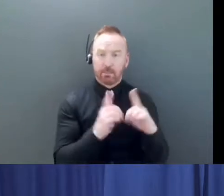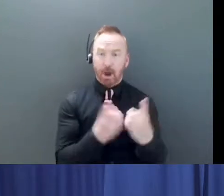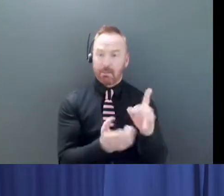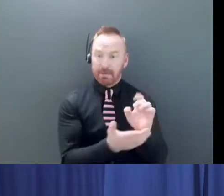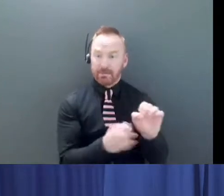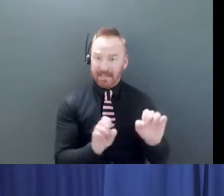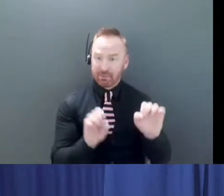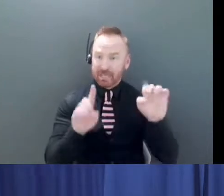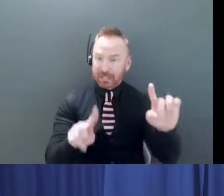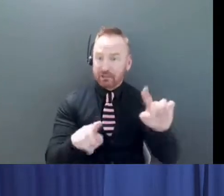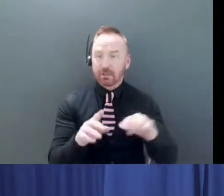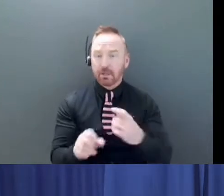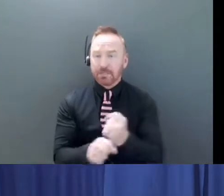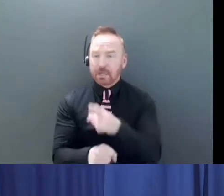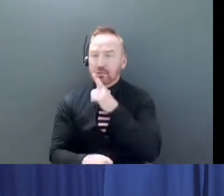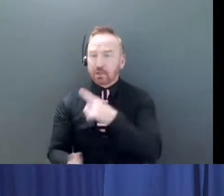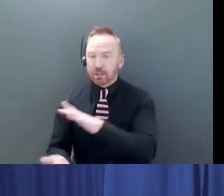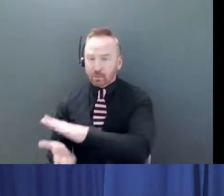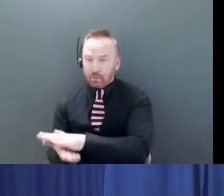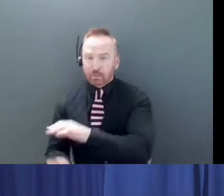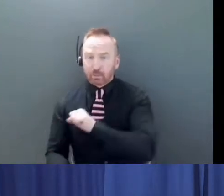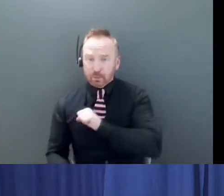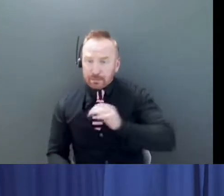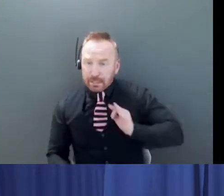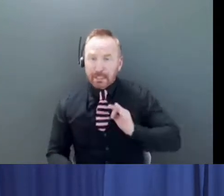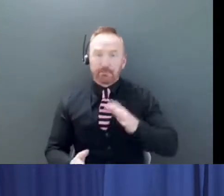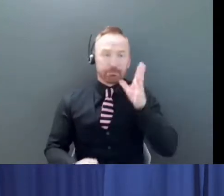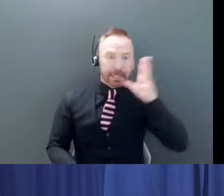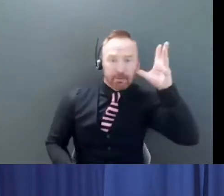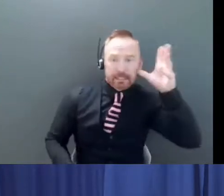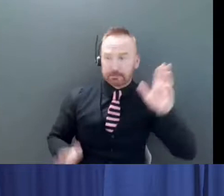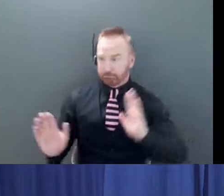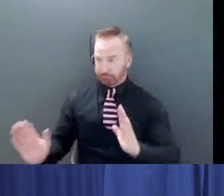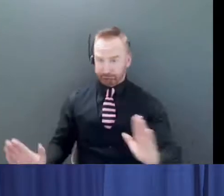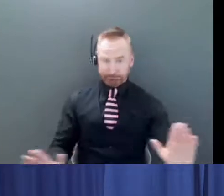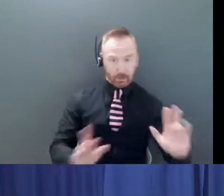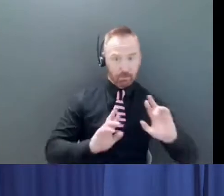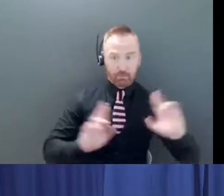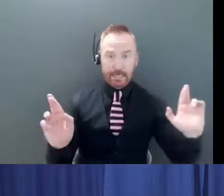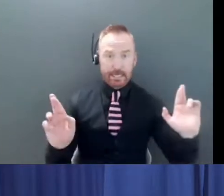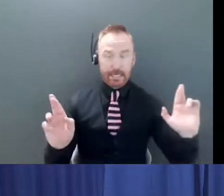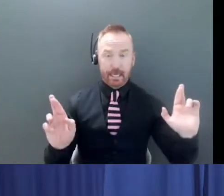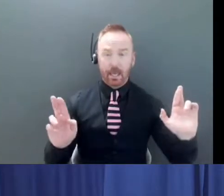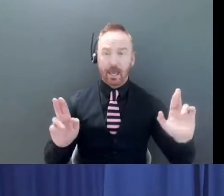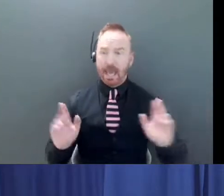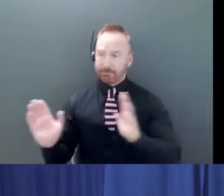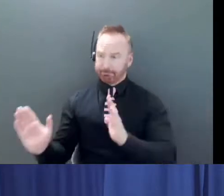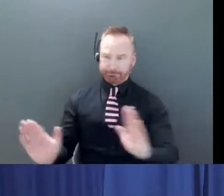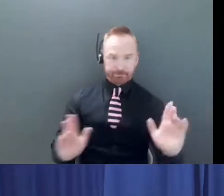And well-prepared again for this upcoming year. And we do anticipate that